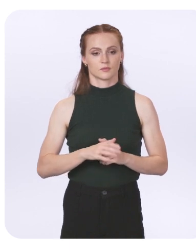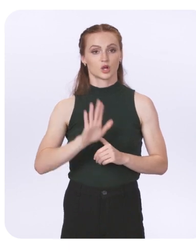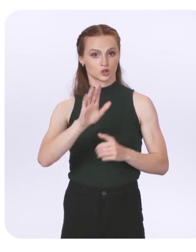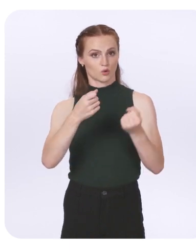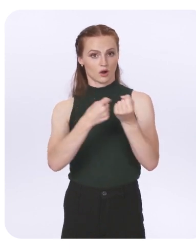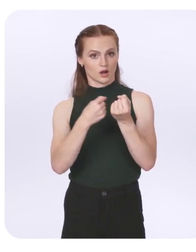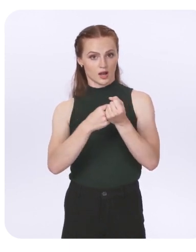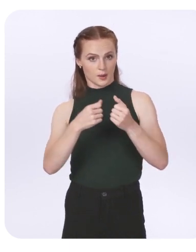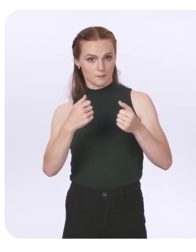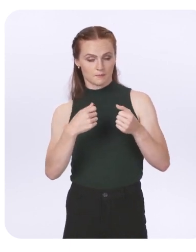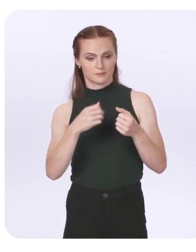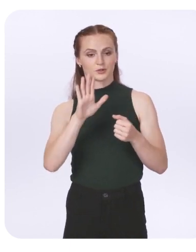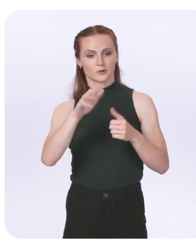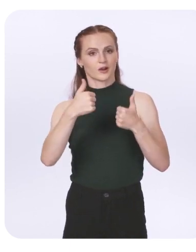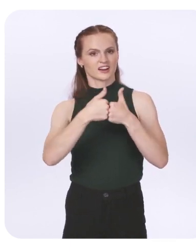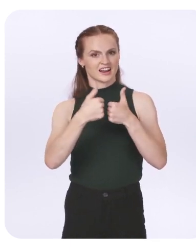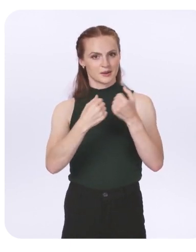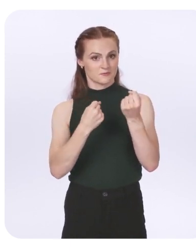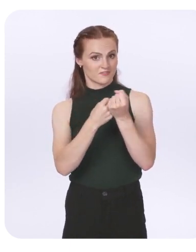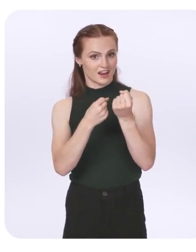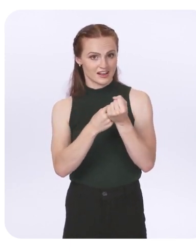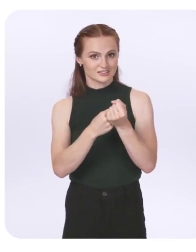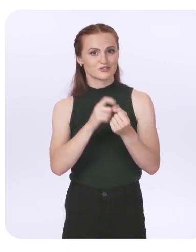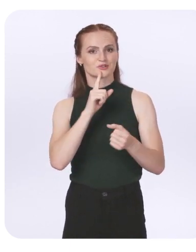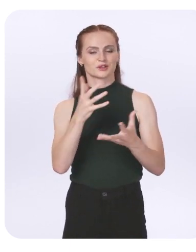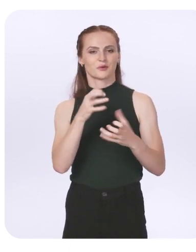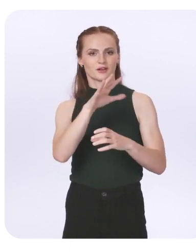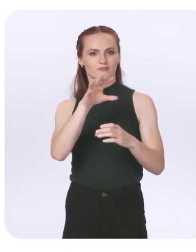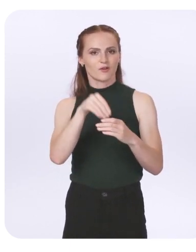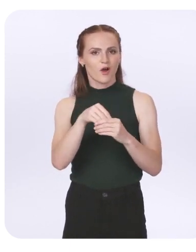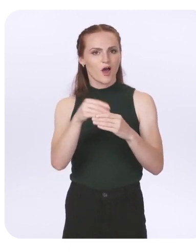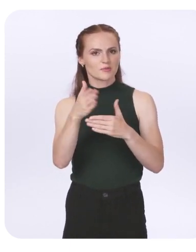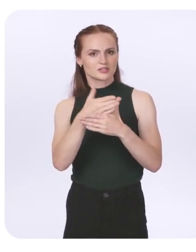They want to share feedback, find friends to play with or competitive players.